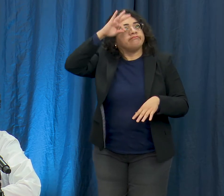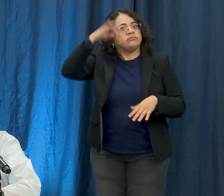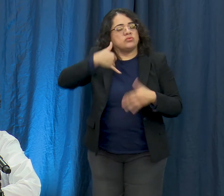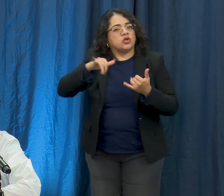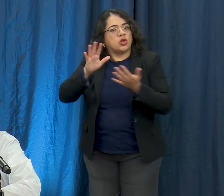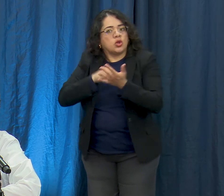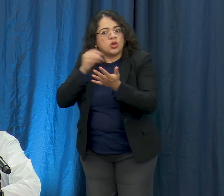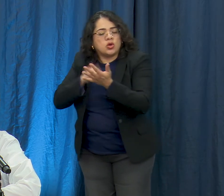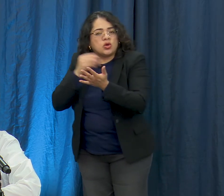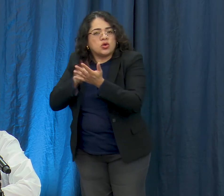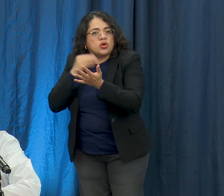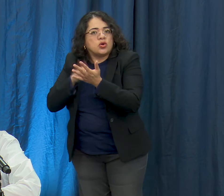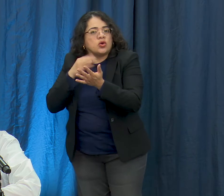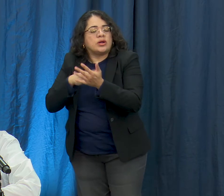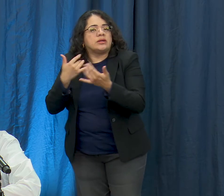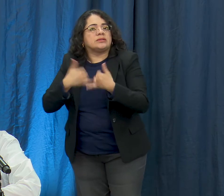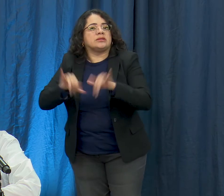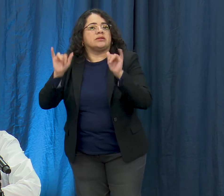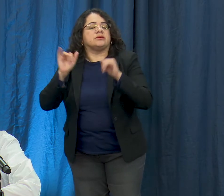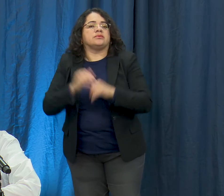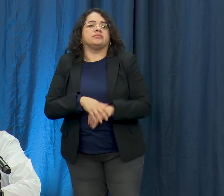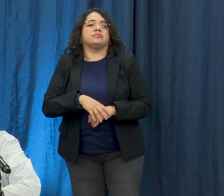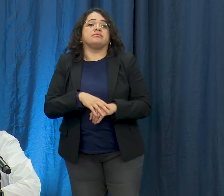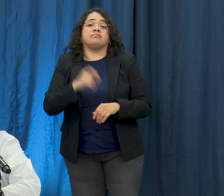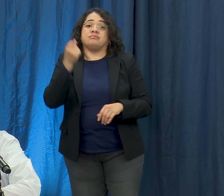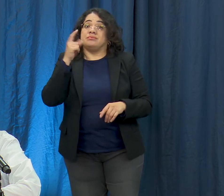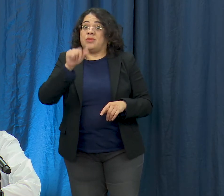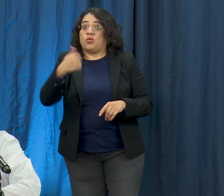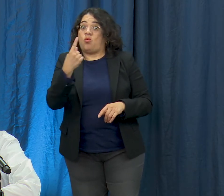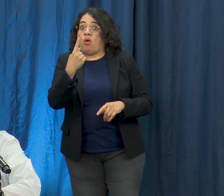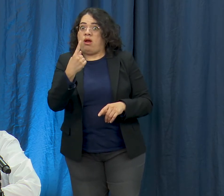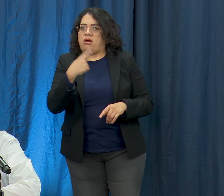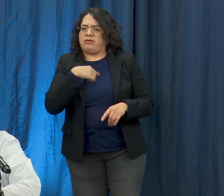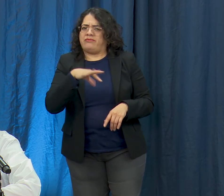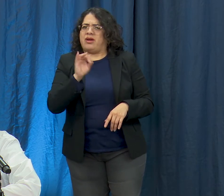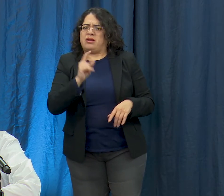that we've learned is that you can be asymptomatic and you can transmit this